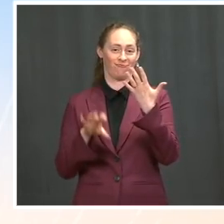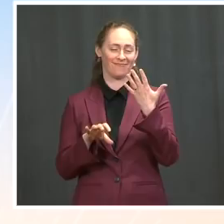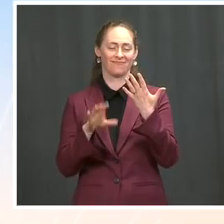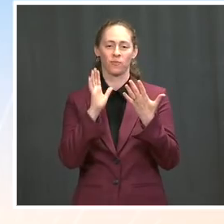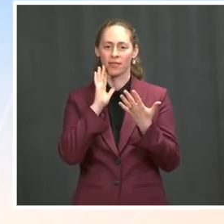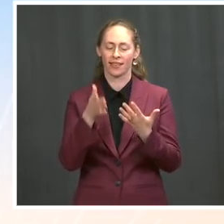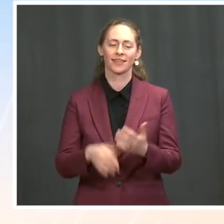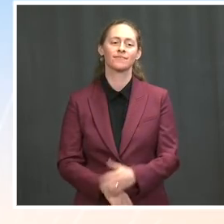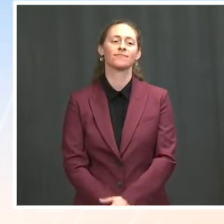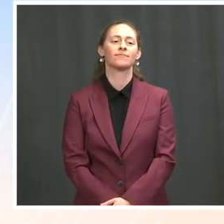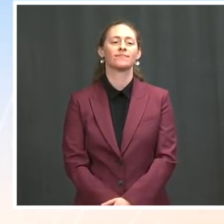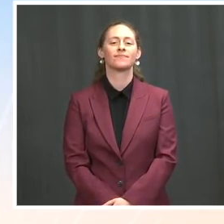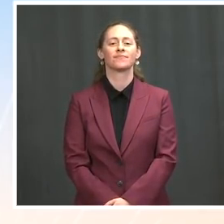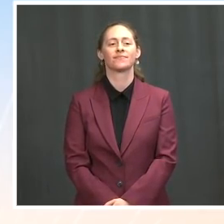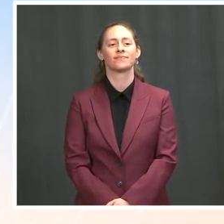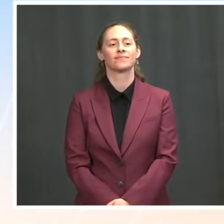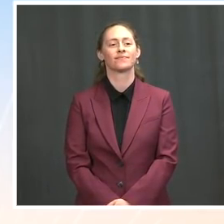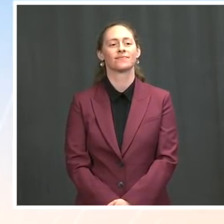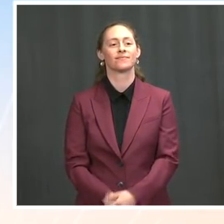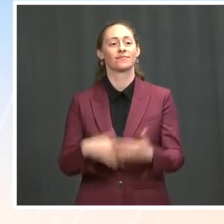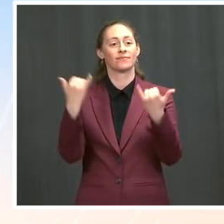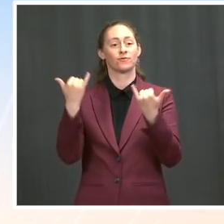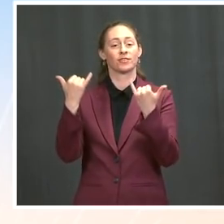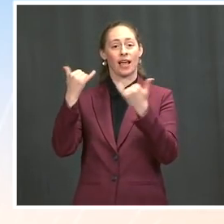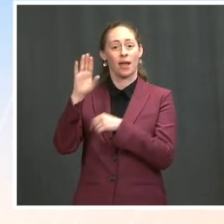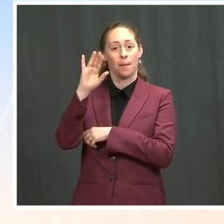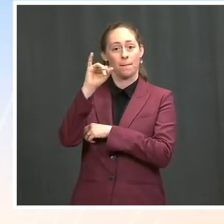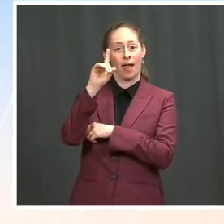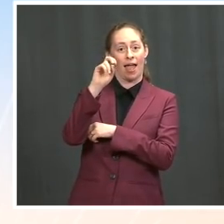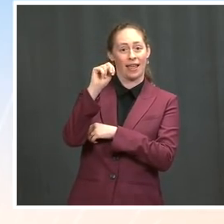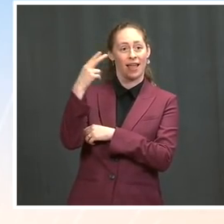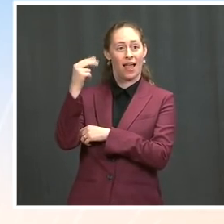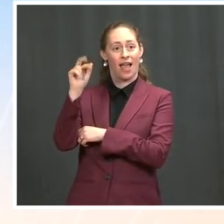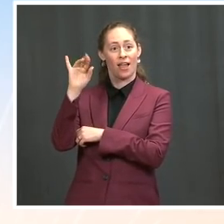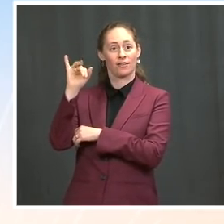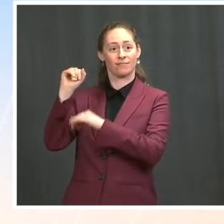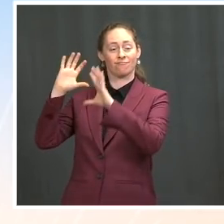Today, the Biden-Harris administration has launched Child Tax Credit Awareness Day